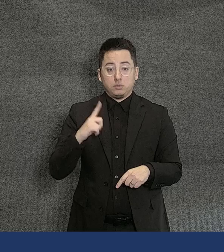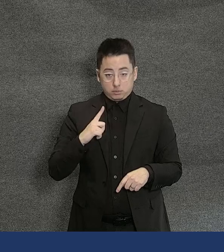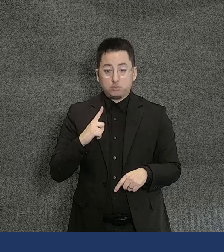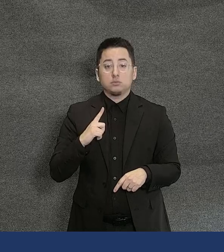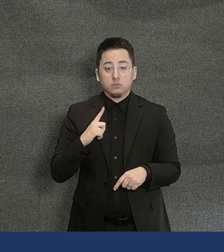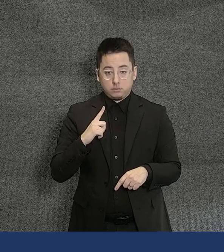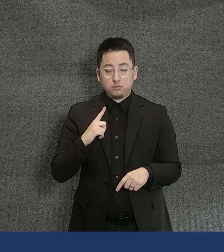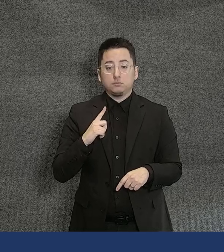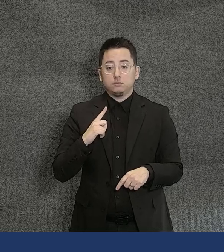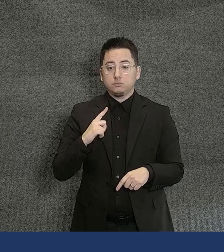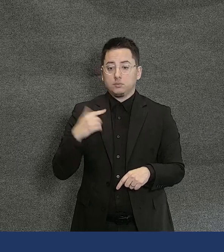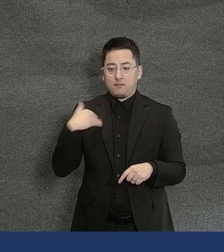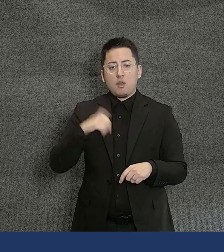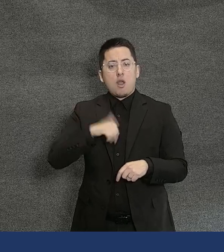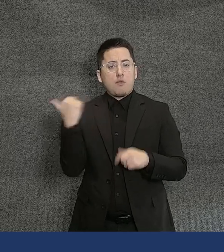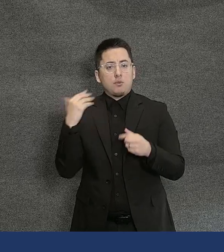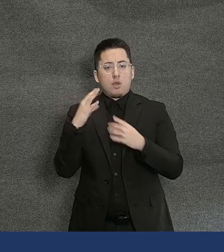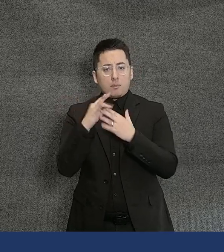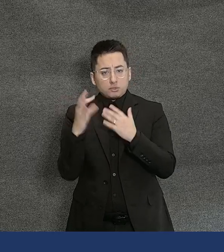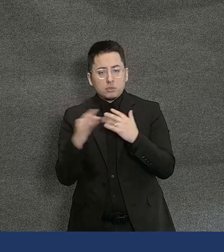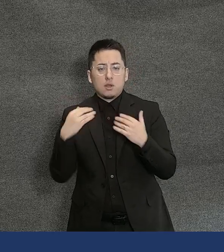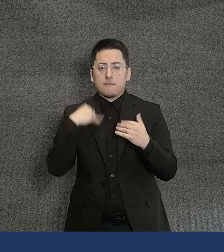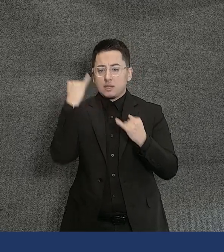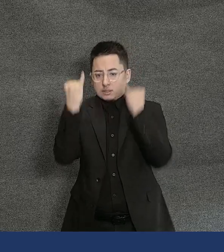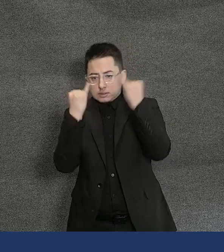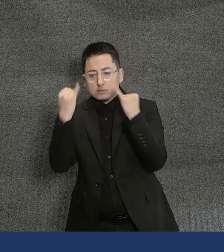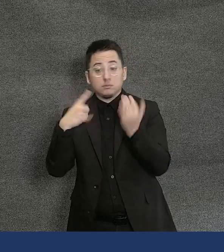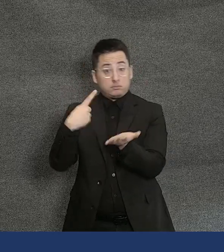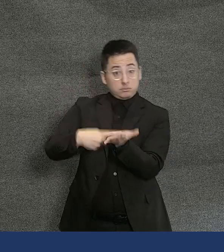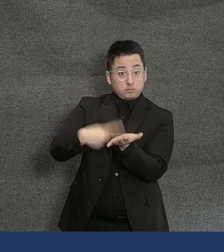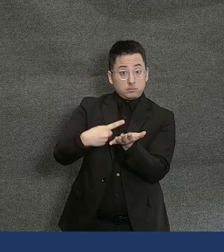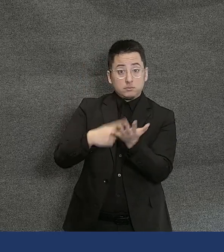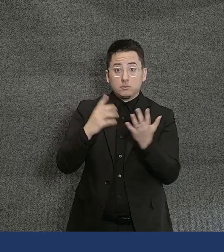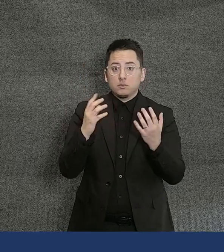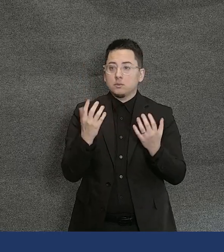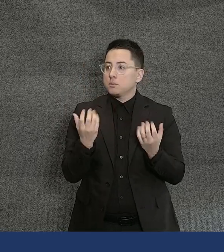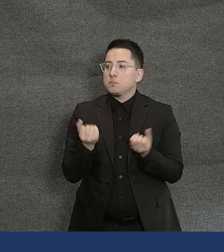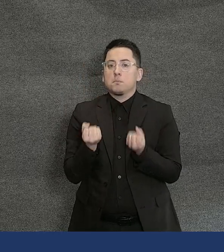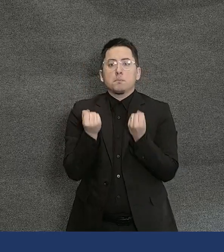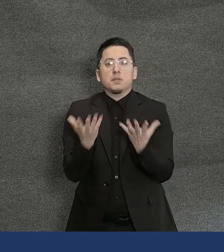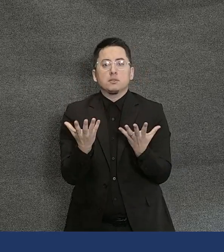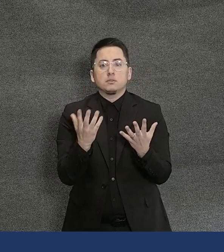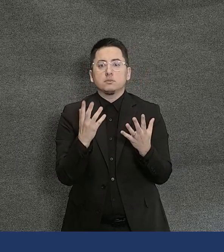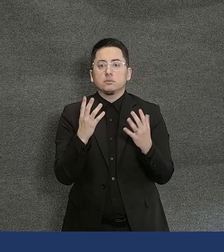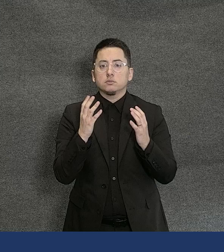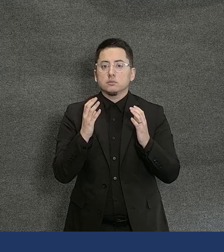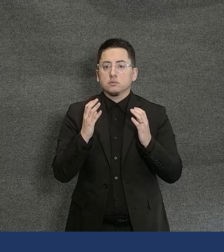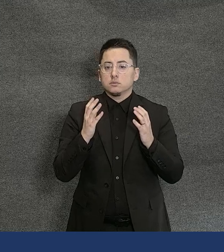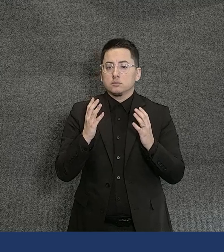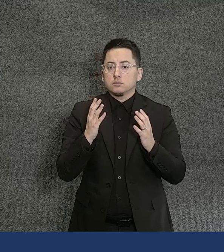We did just have a convene a discussion among a number of senators who really have some energy around this space.